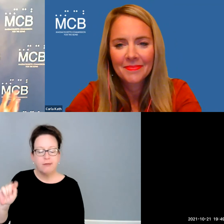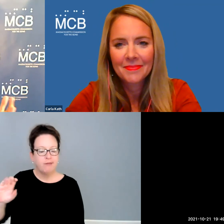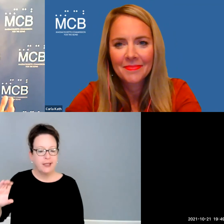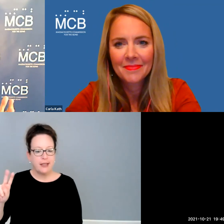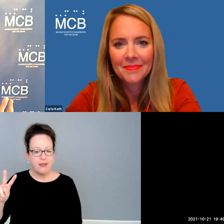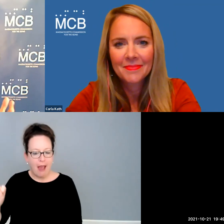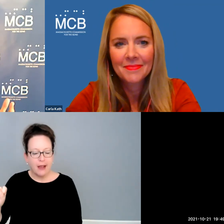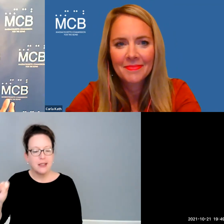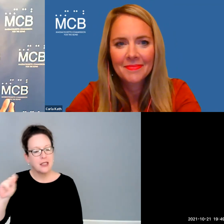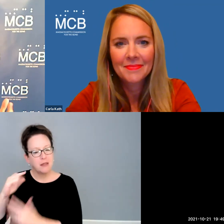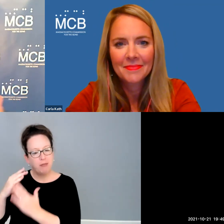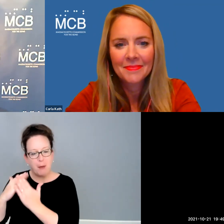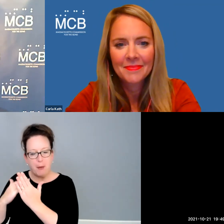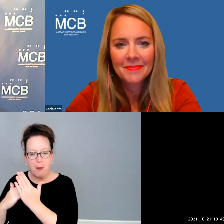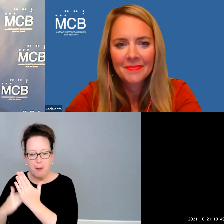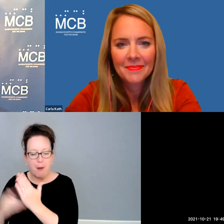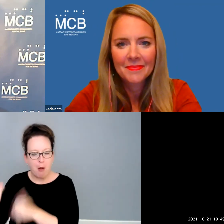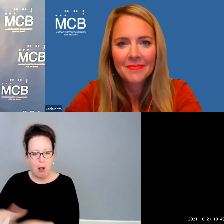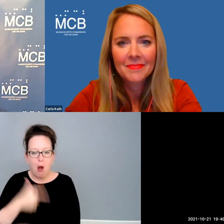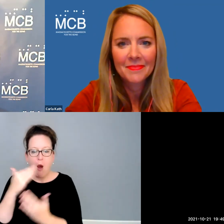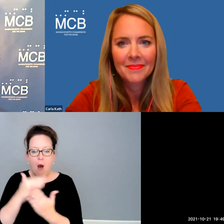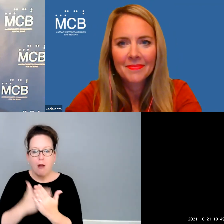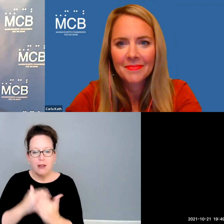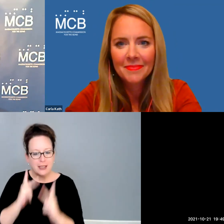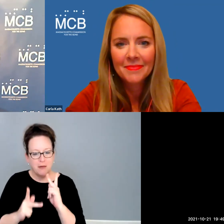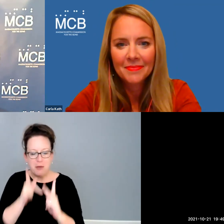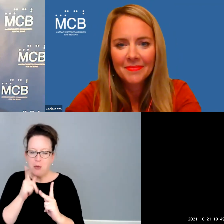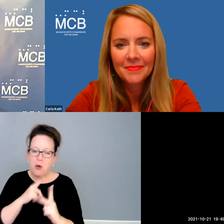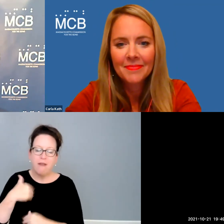is a long list in Massachusetts. We've been blessed to have a corporate community with